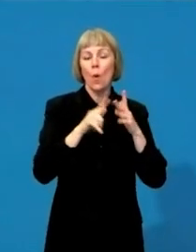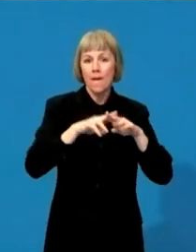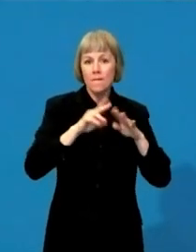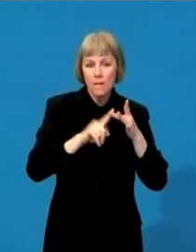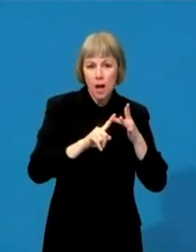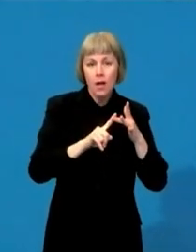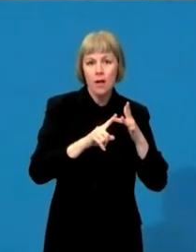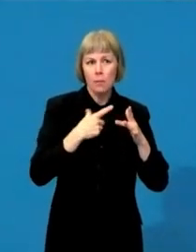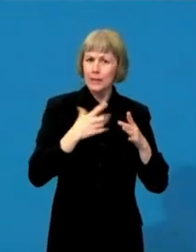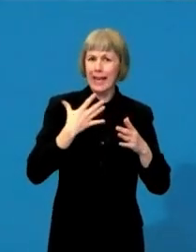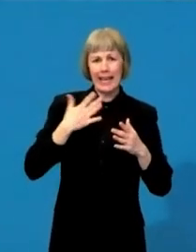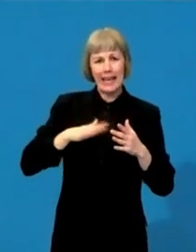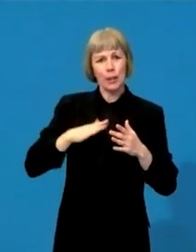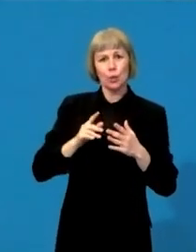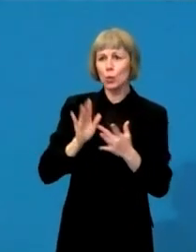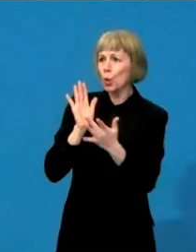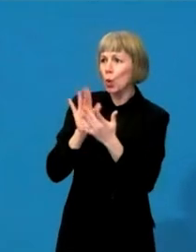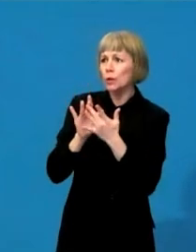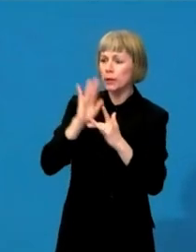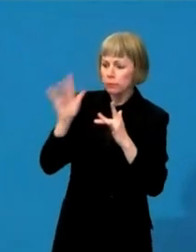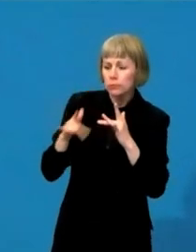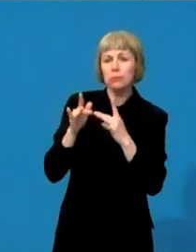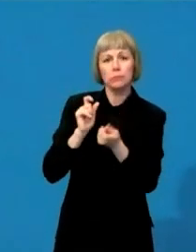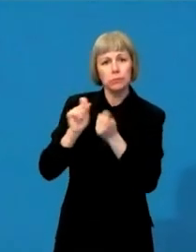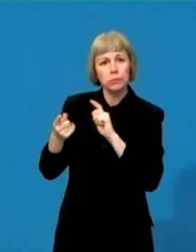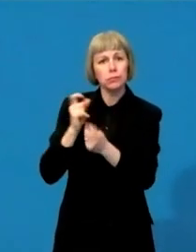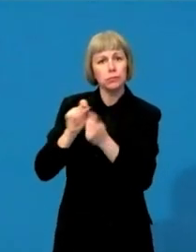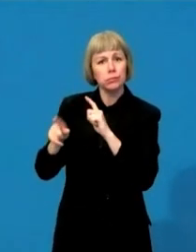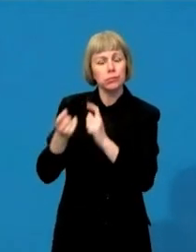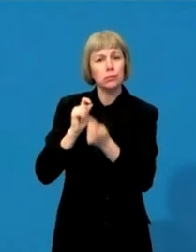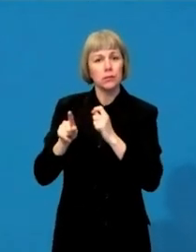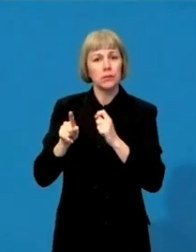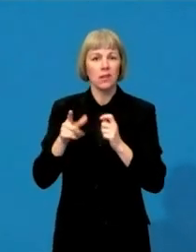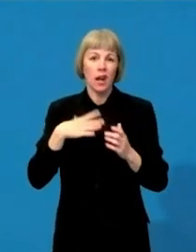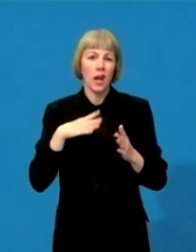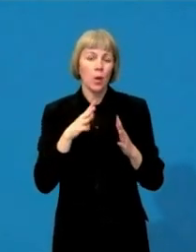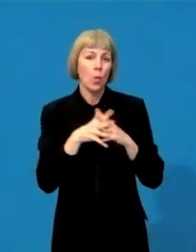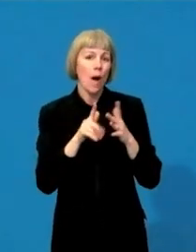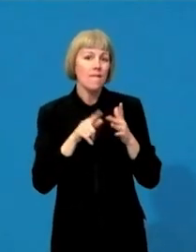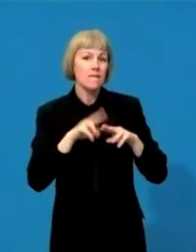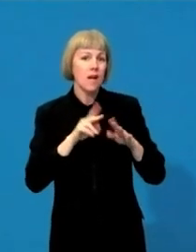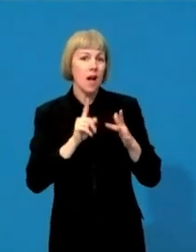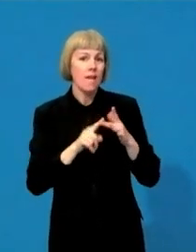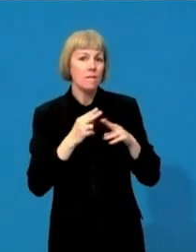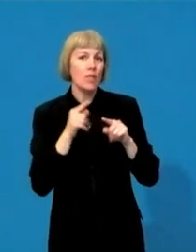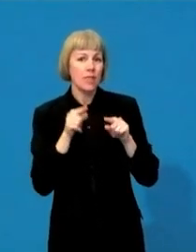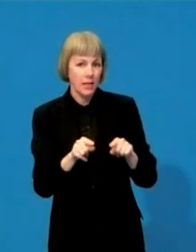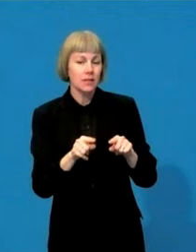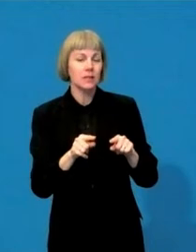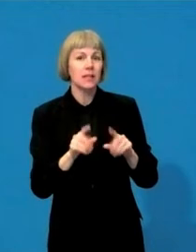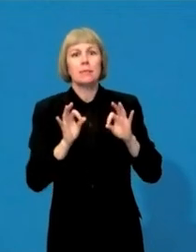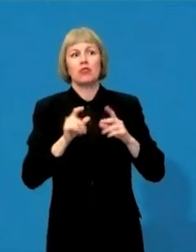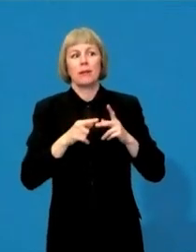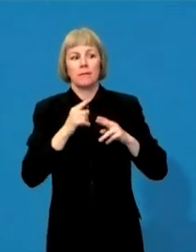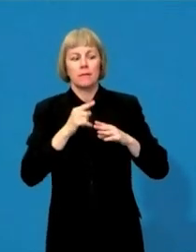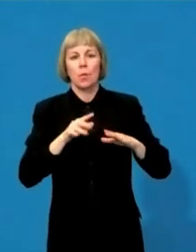liaise with the therapists or the support coordinators when I'm locked off or even when